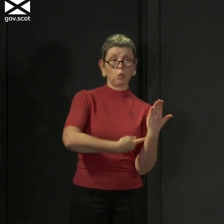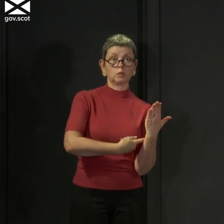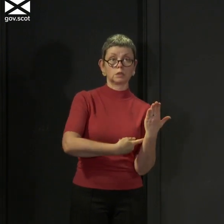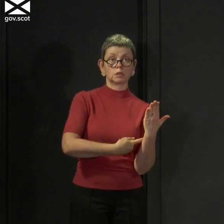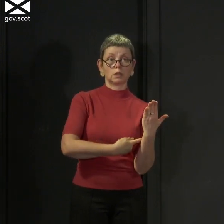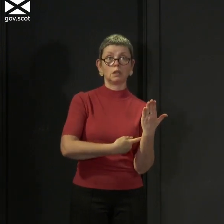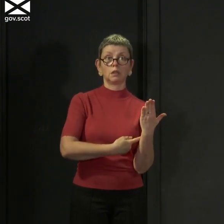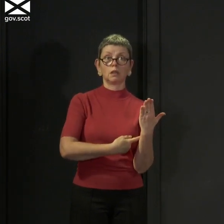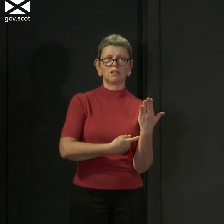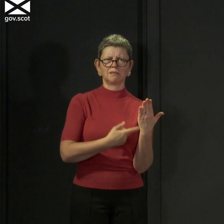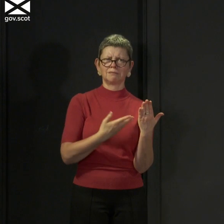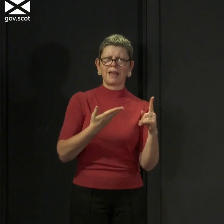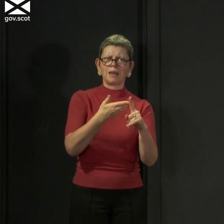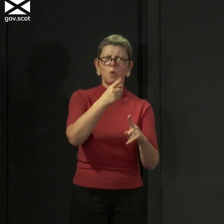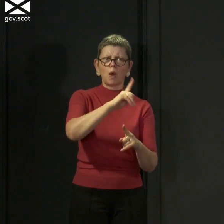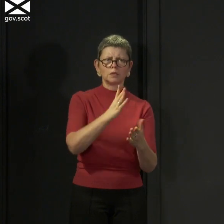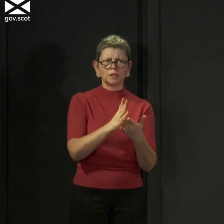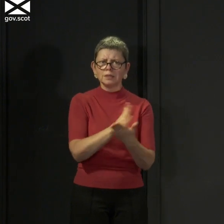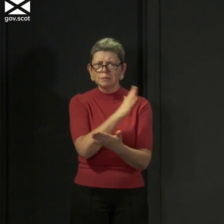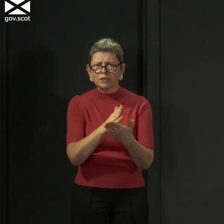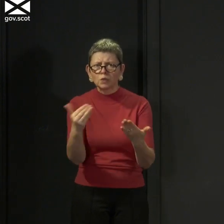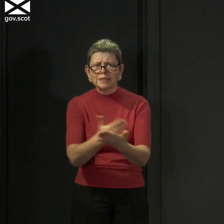people from this virus. And if some things are necessary for that purpose for a little